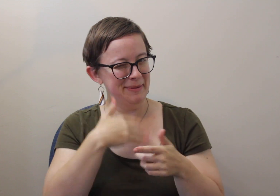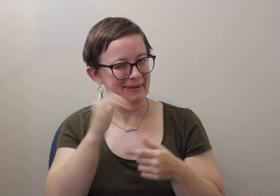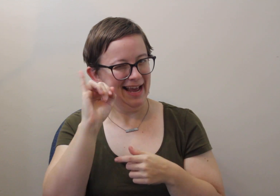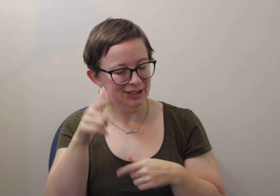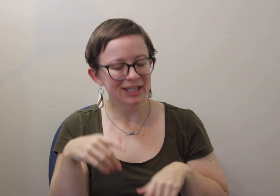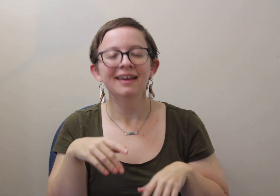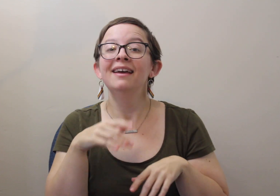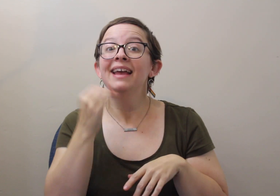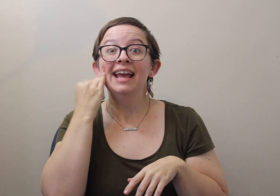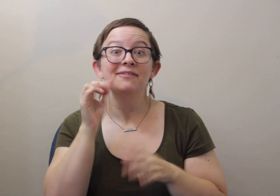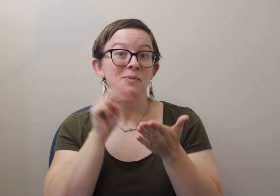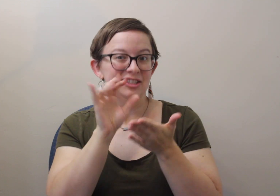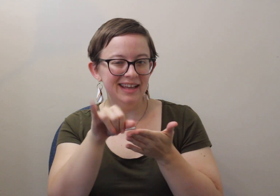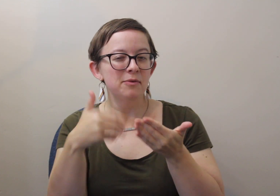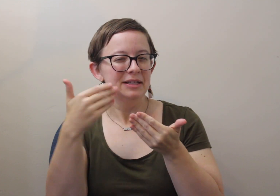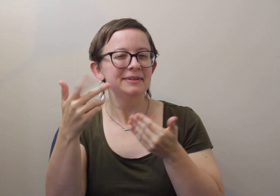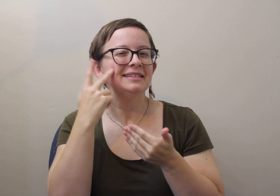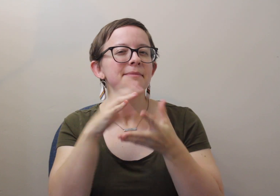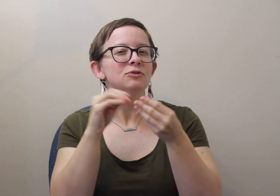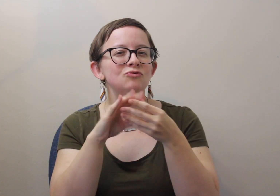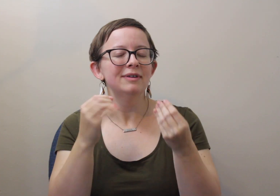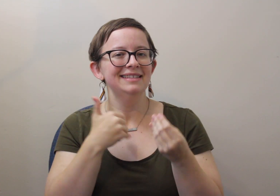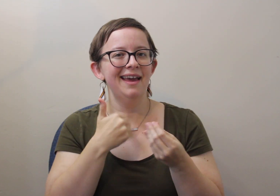you should subscribe to my Instagram. If you look at that, every once and a while